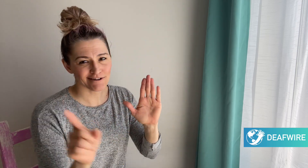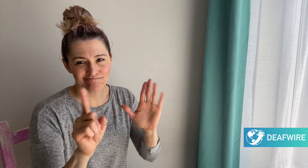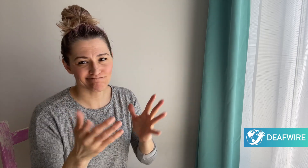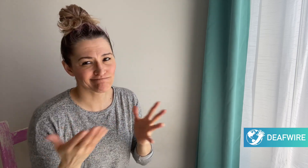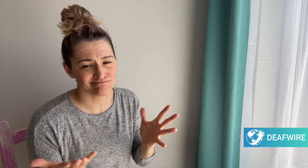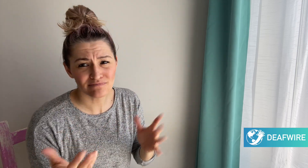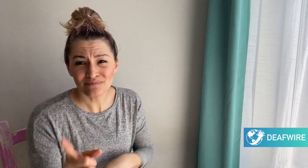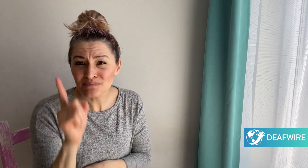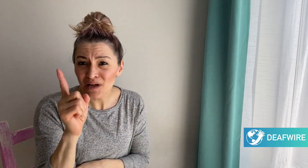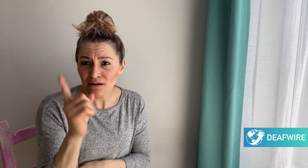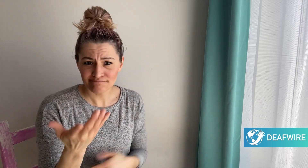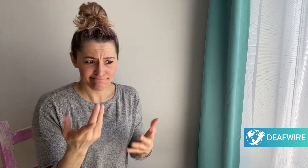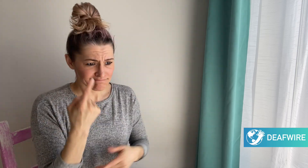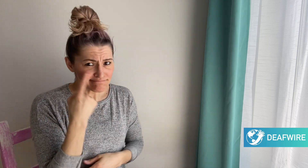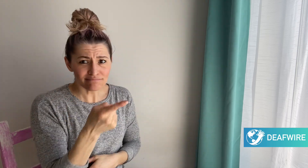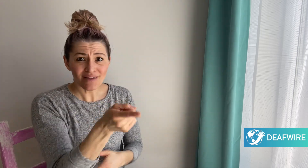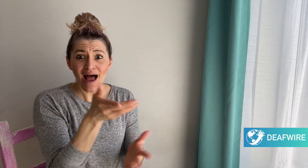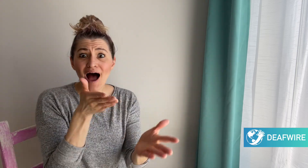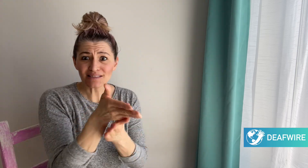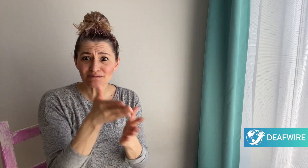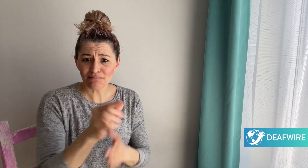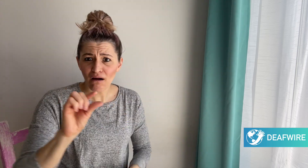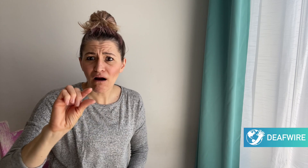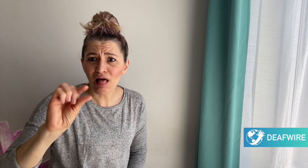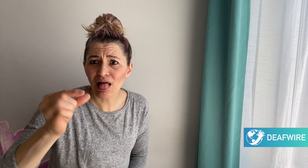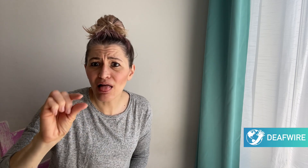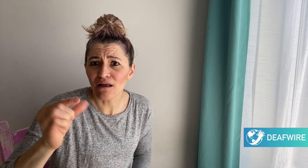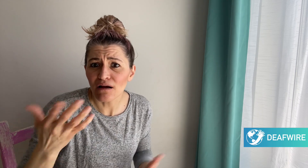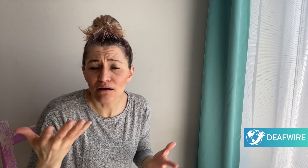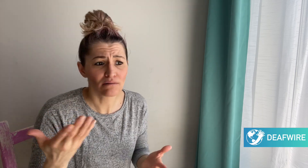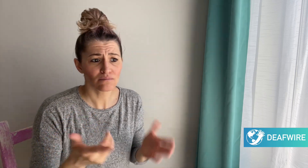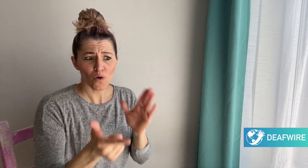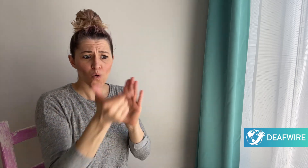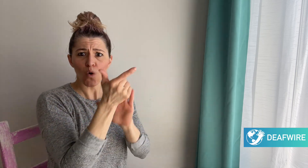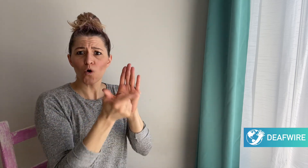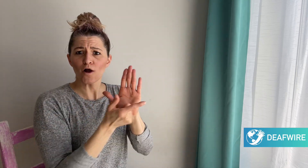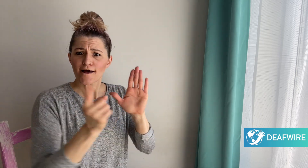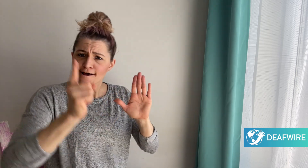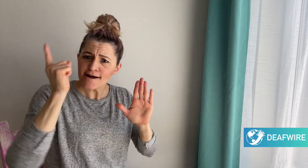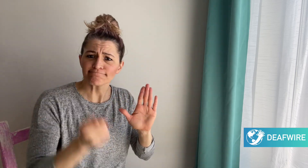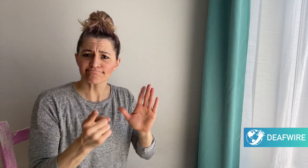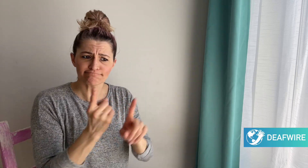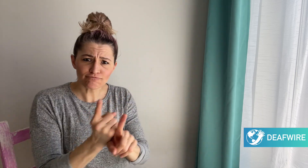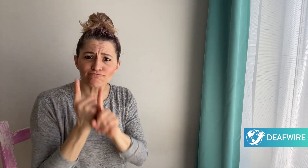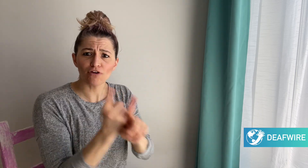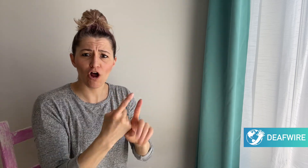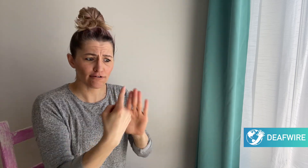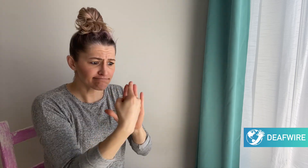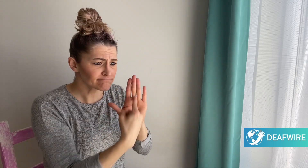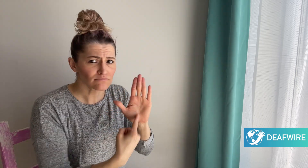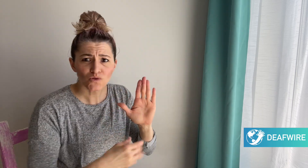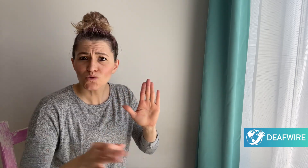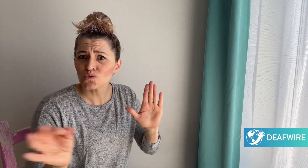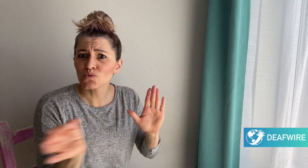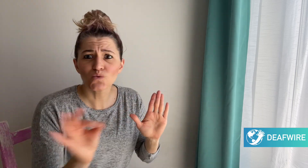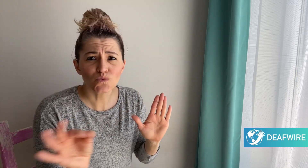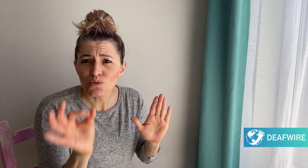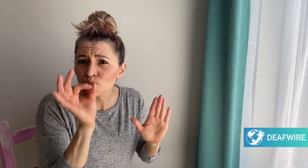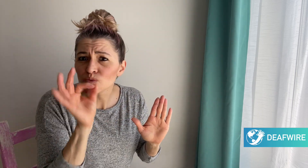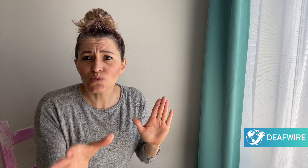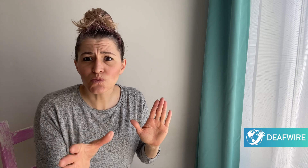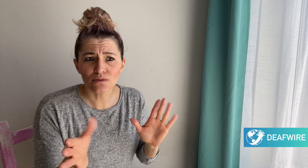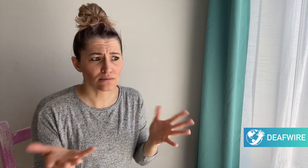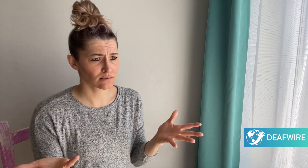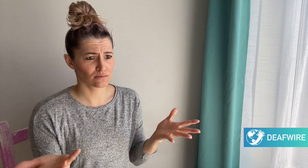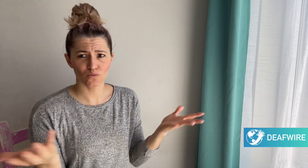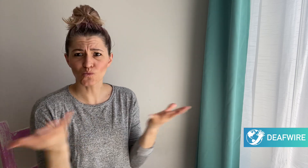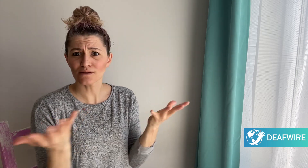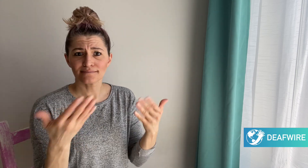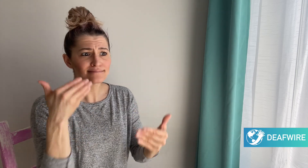What is being done about the lack of accessibility and